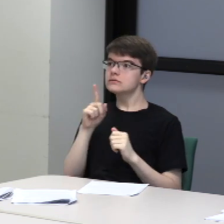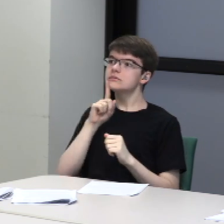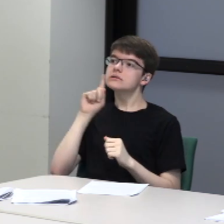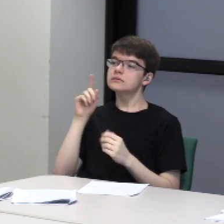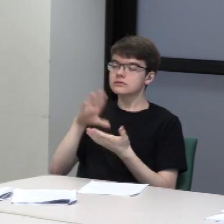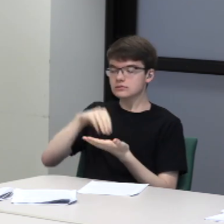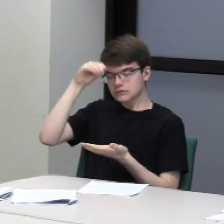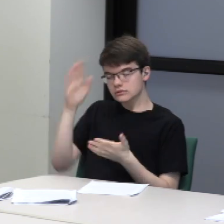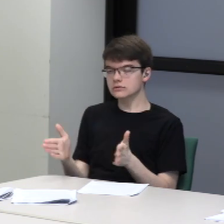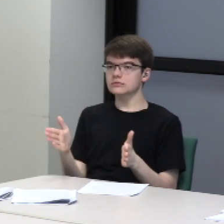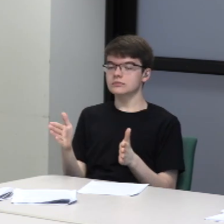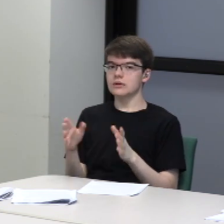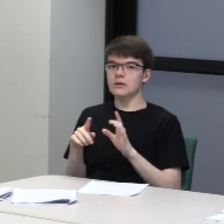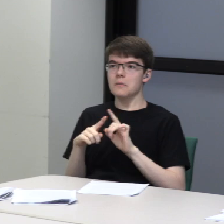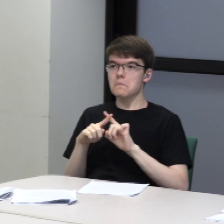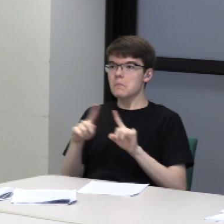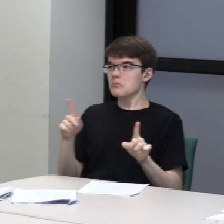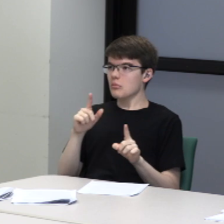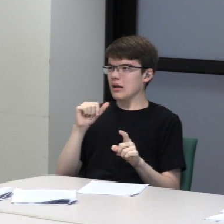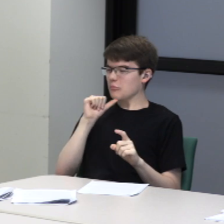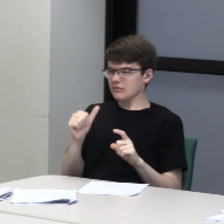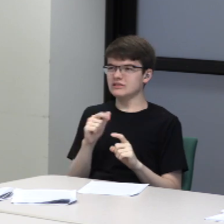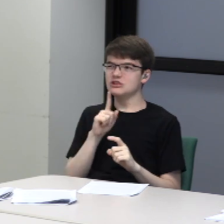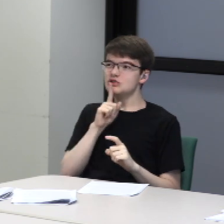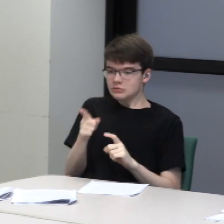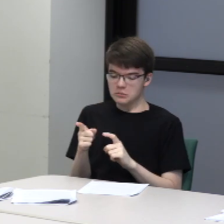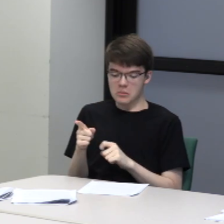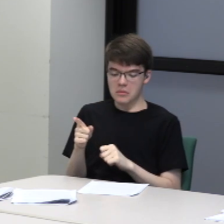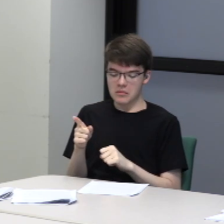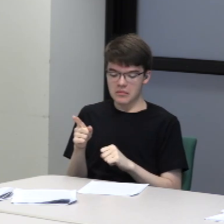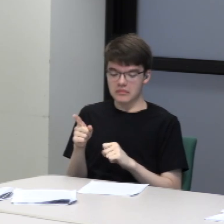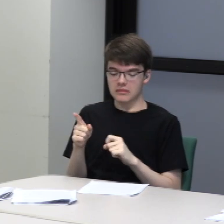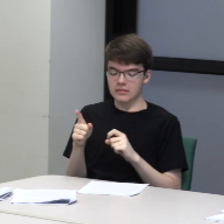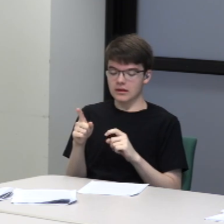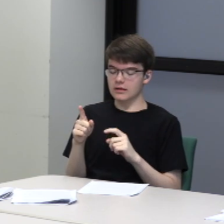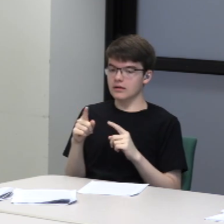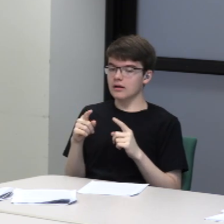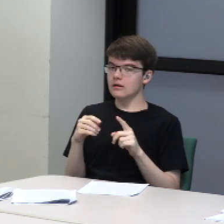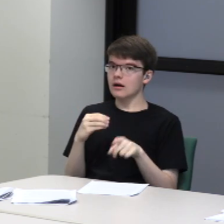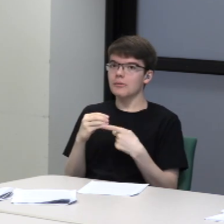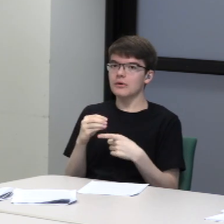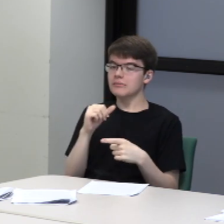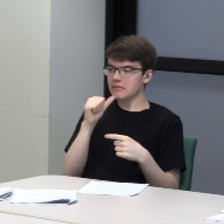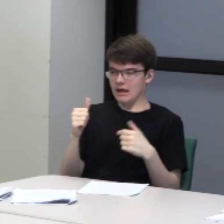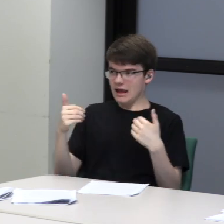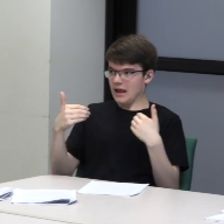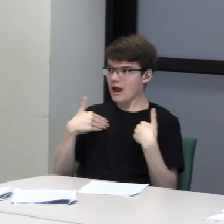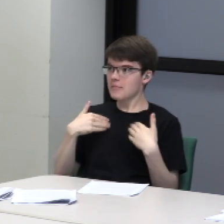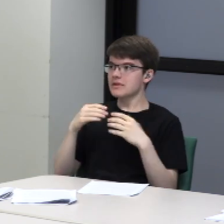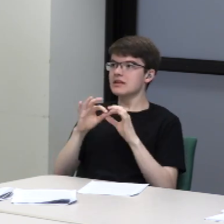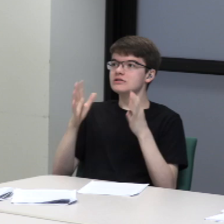on a trial basis with some other deaf students, but I wasn't sure about